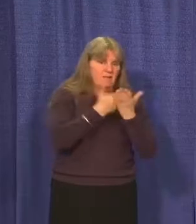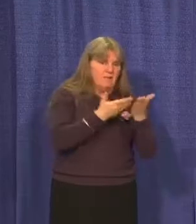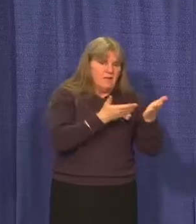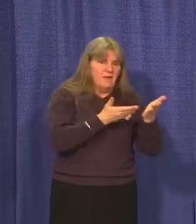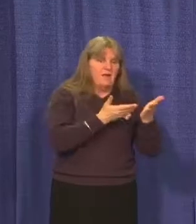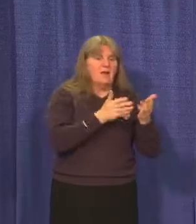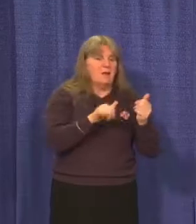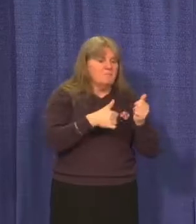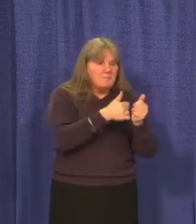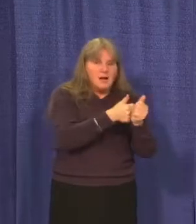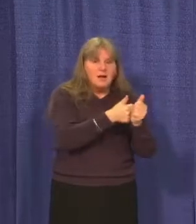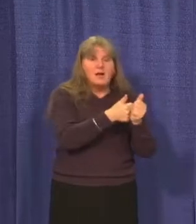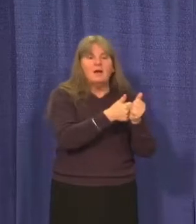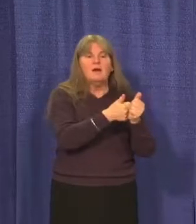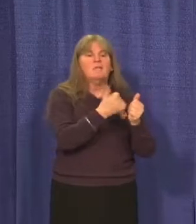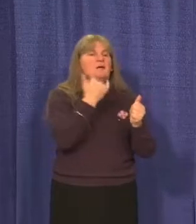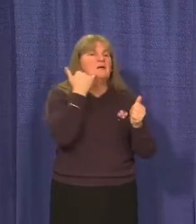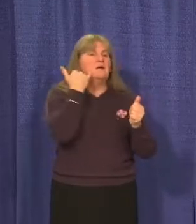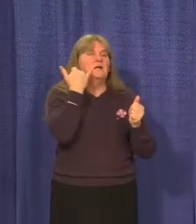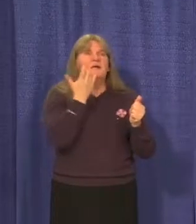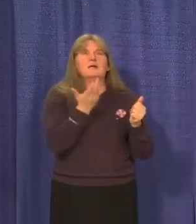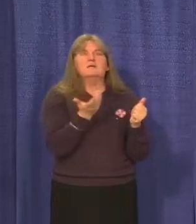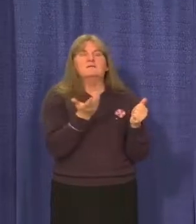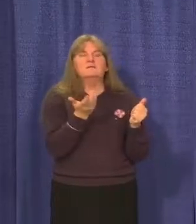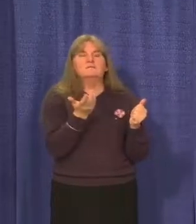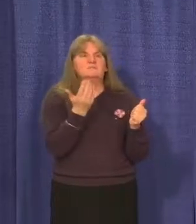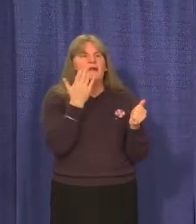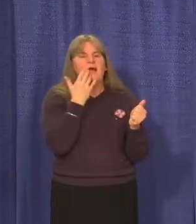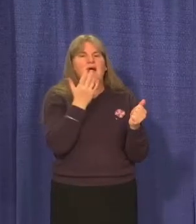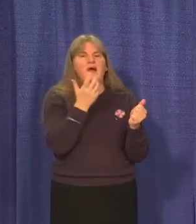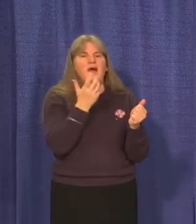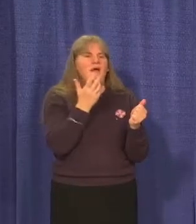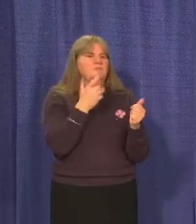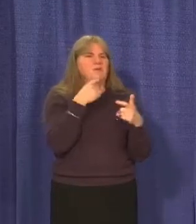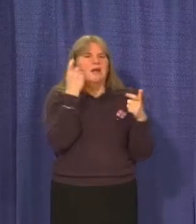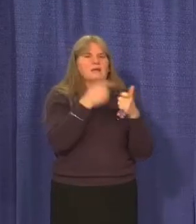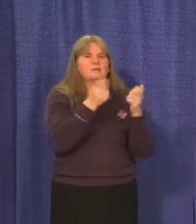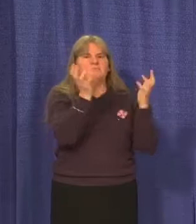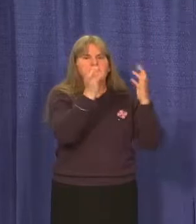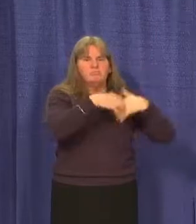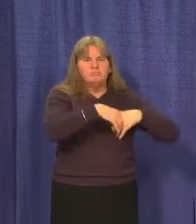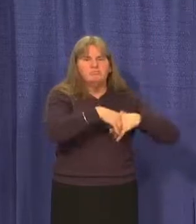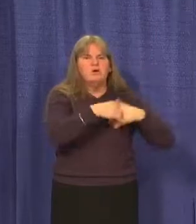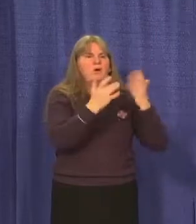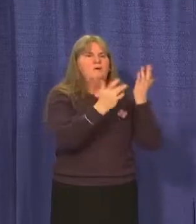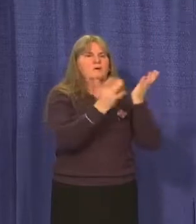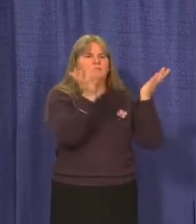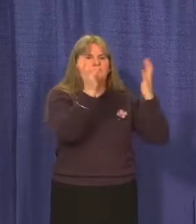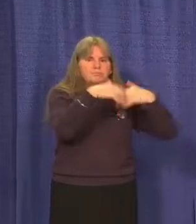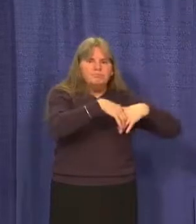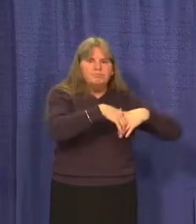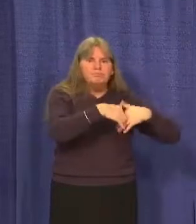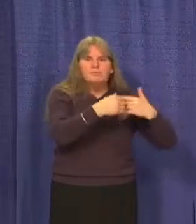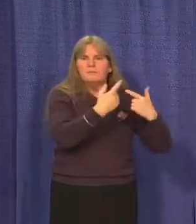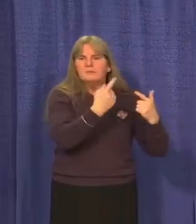plans should there be a failure of the technology or the web.